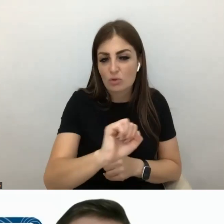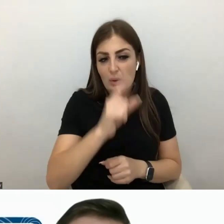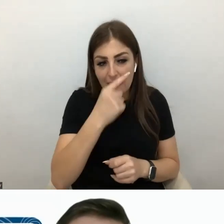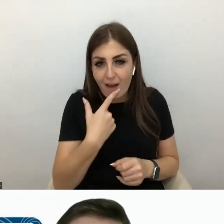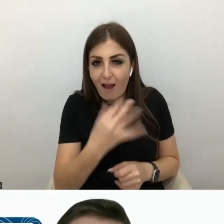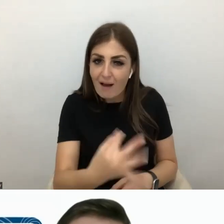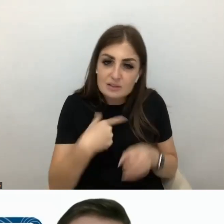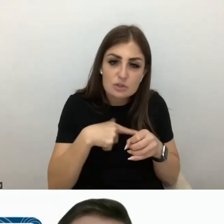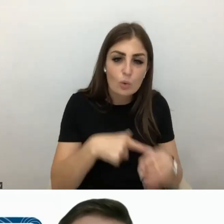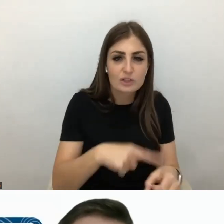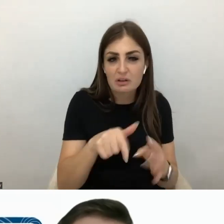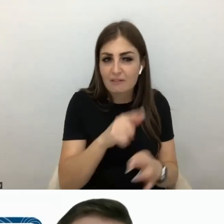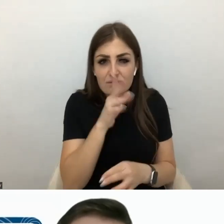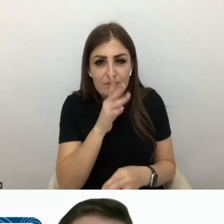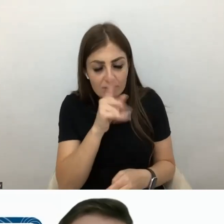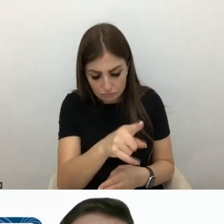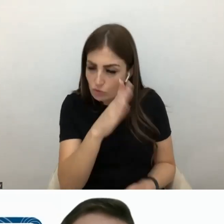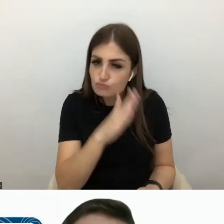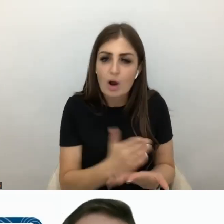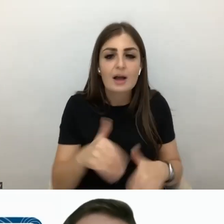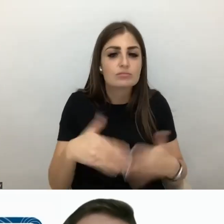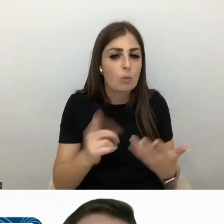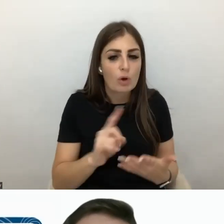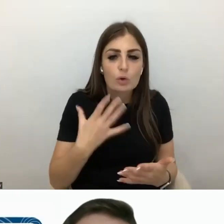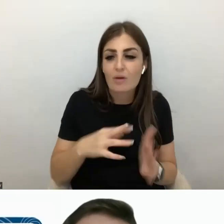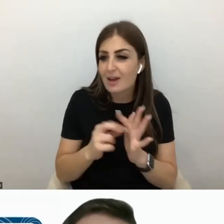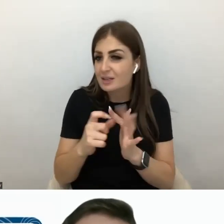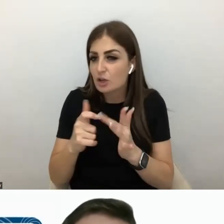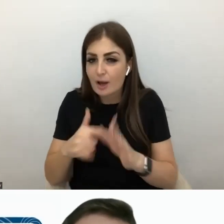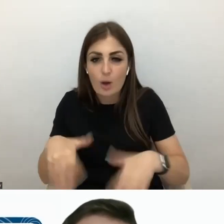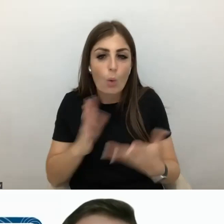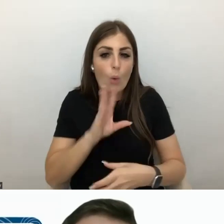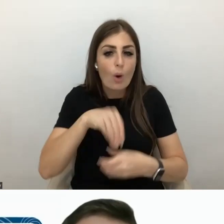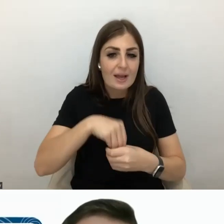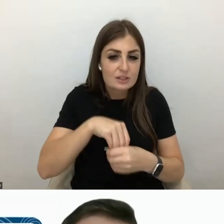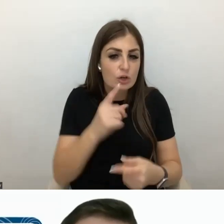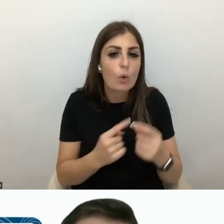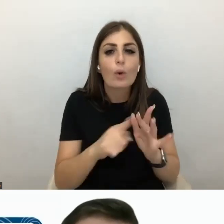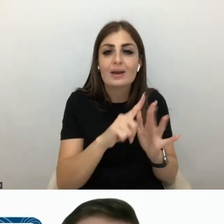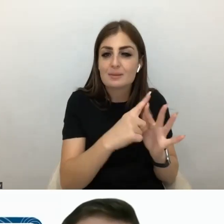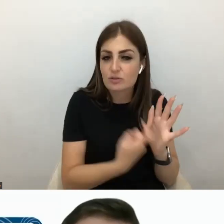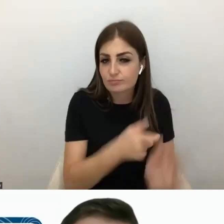whether that’s from the NDIA, or whether that's anything that the Independent Expert